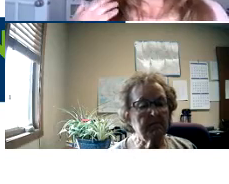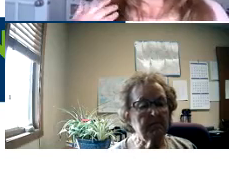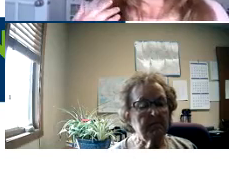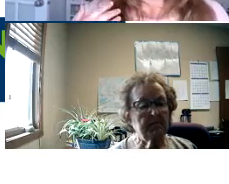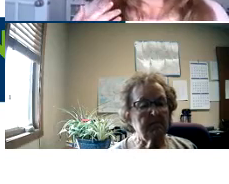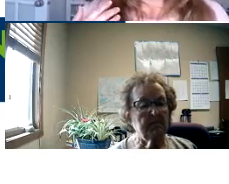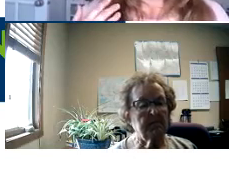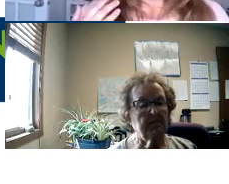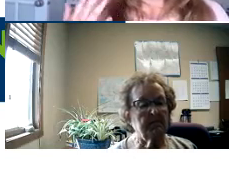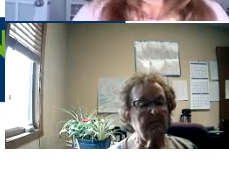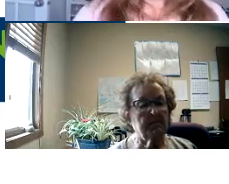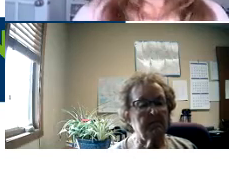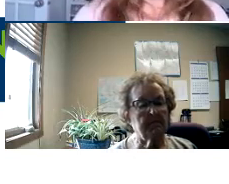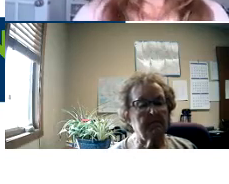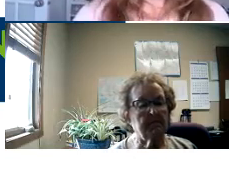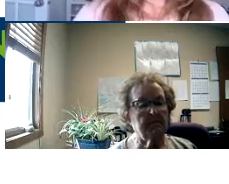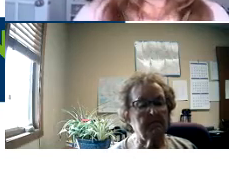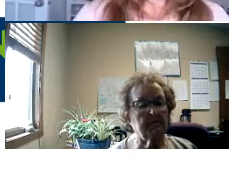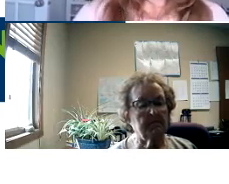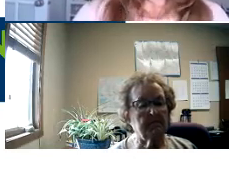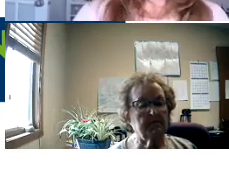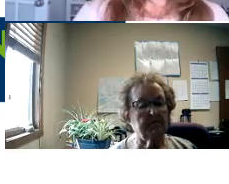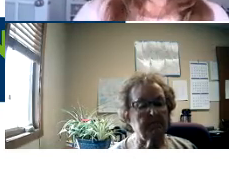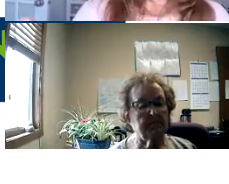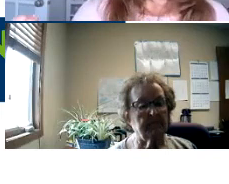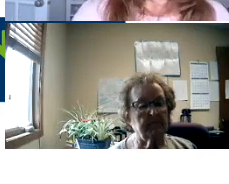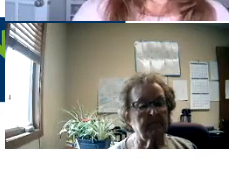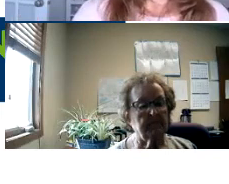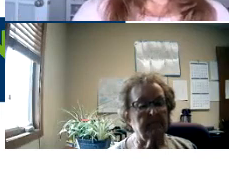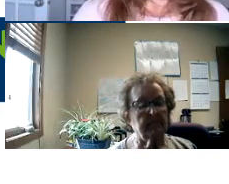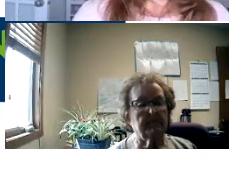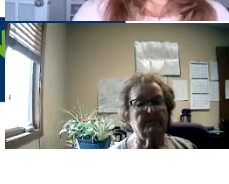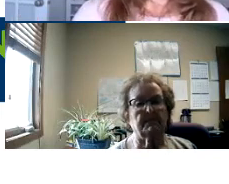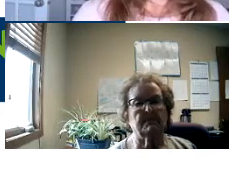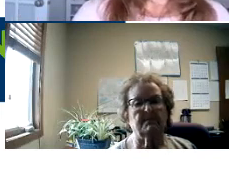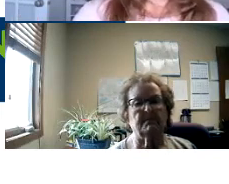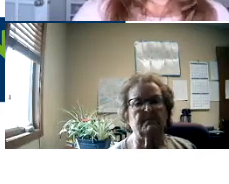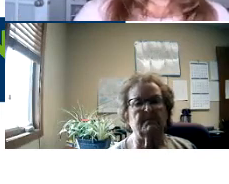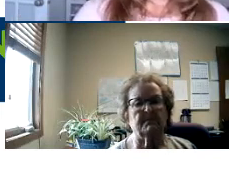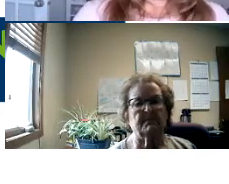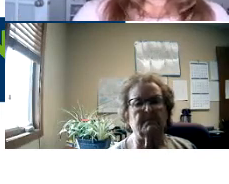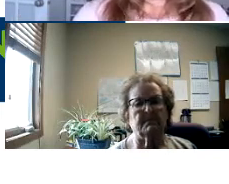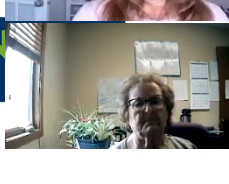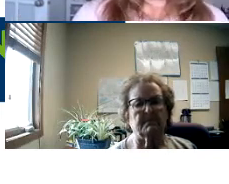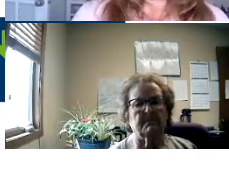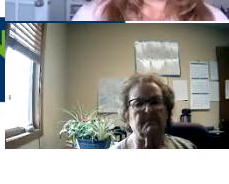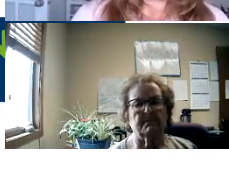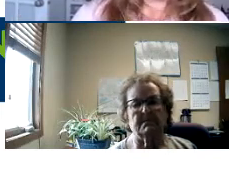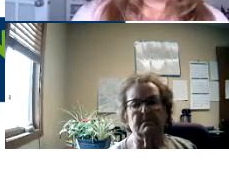required as part of the application process. Also eventually you'll be having background studies for all staff that